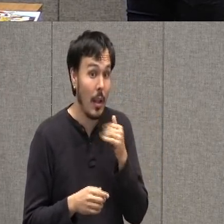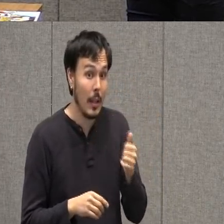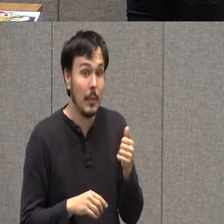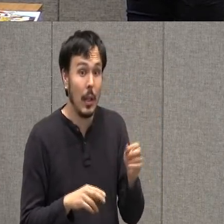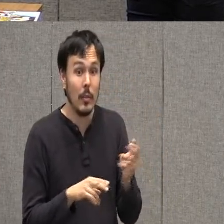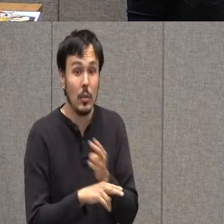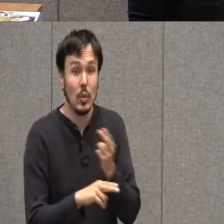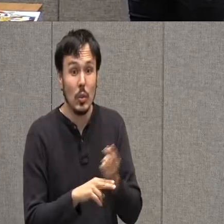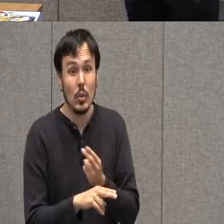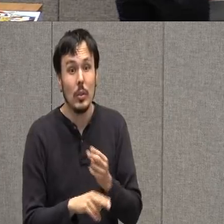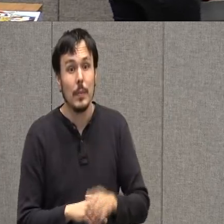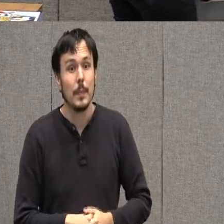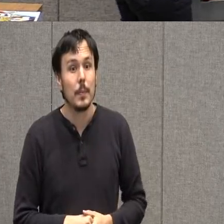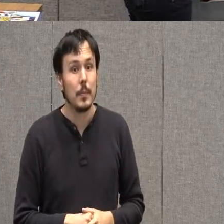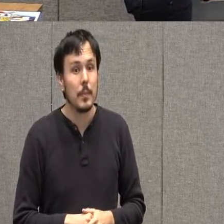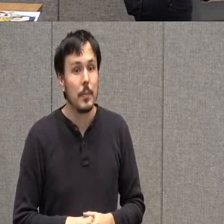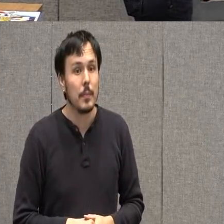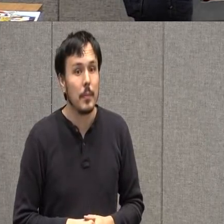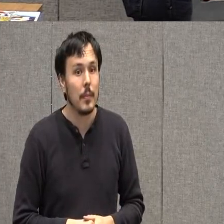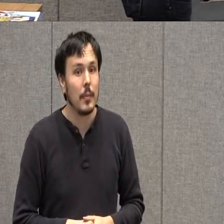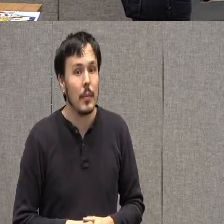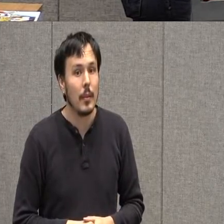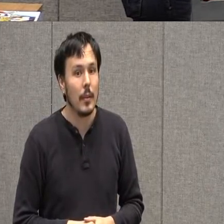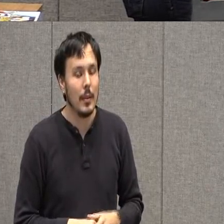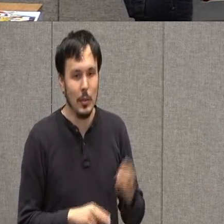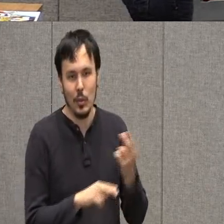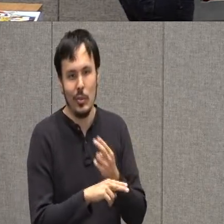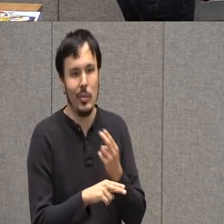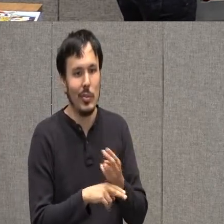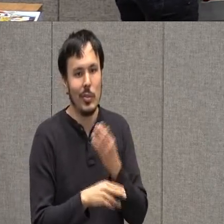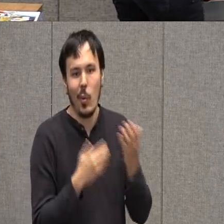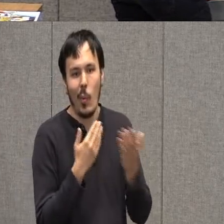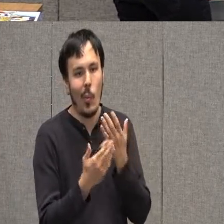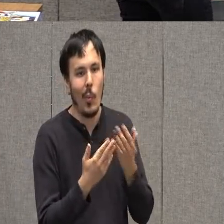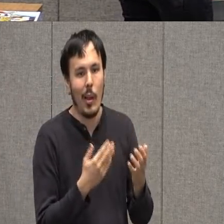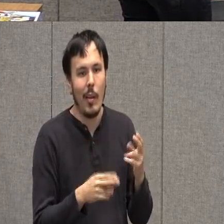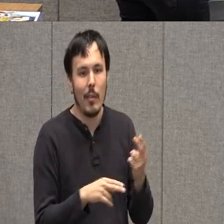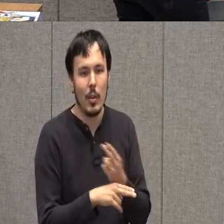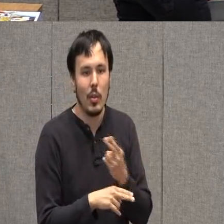Green. We use what we have. That's what makes an artist. [Ley] We should've traded colors.